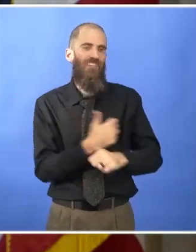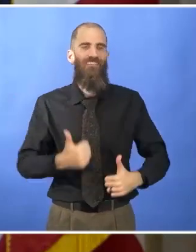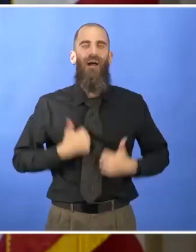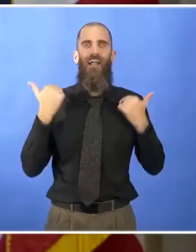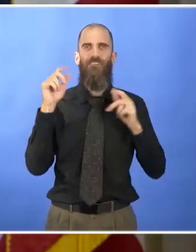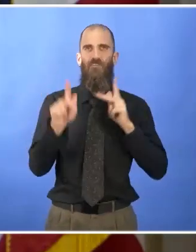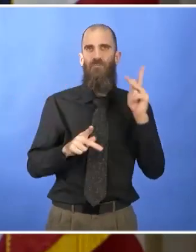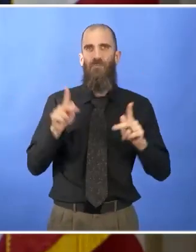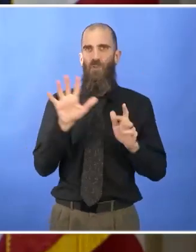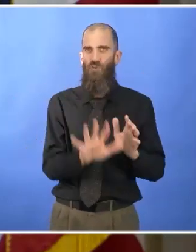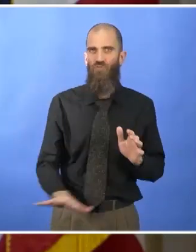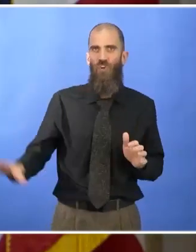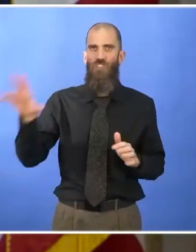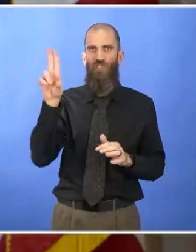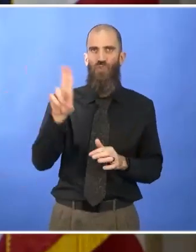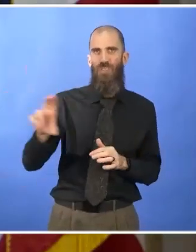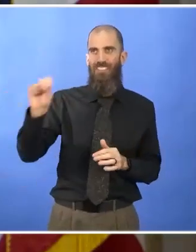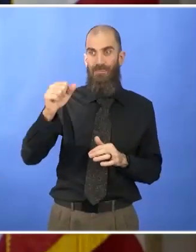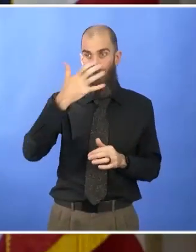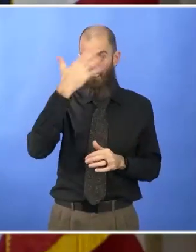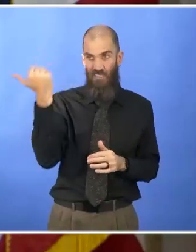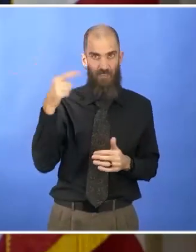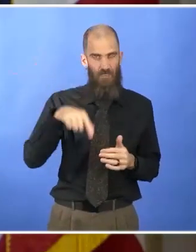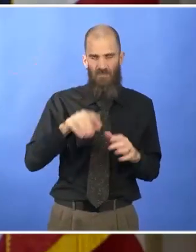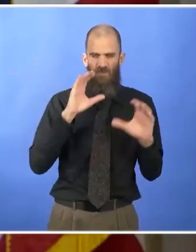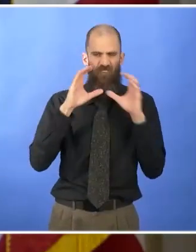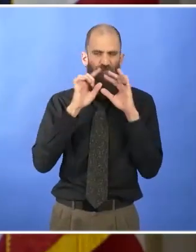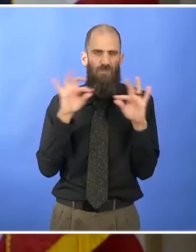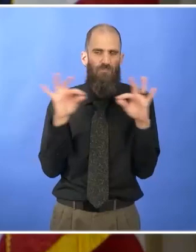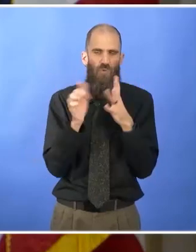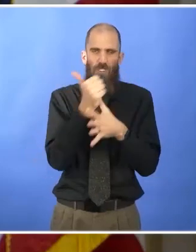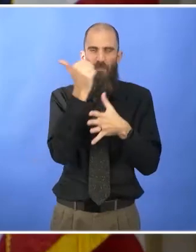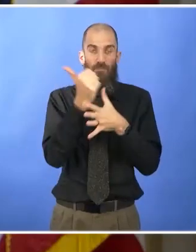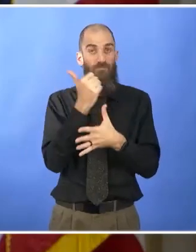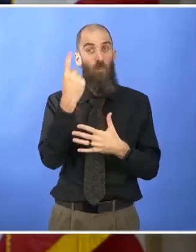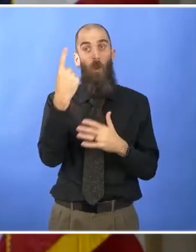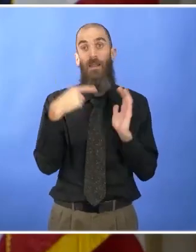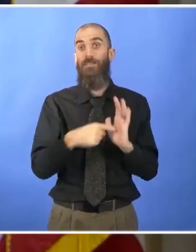ONE EXAMPLE IS THAT LAST YEAR THE FCC STOOD UP THE LARGEST